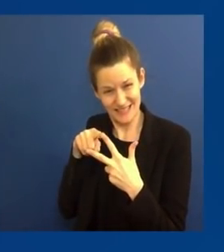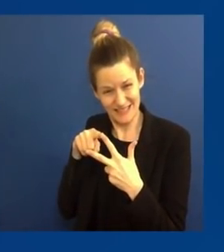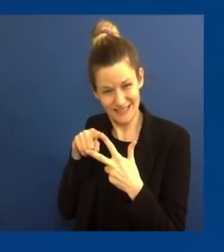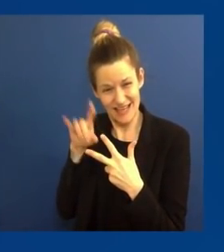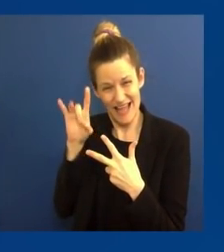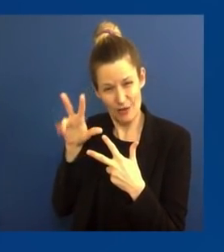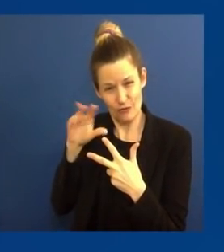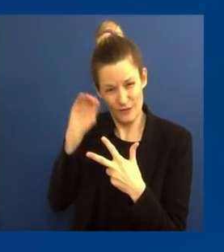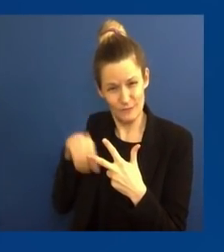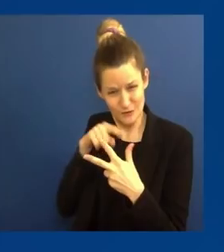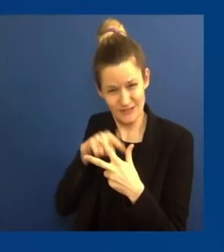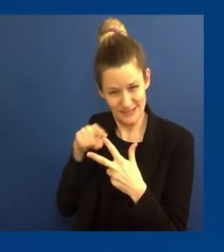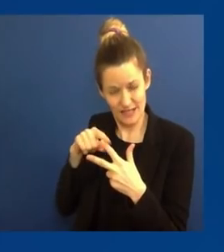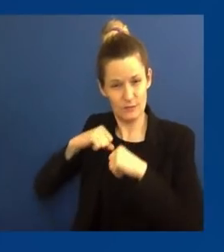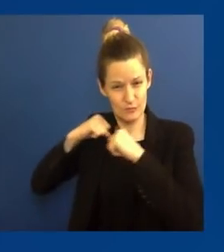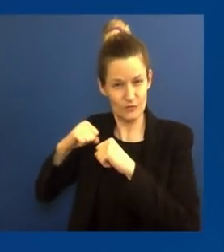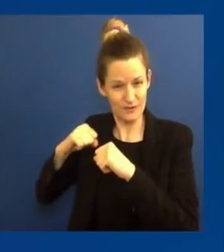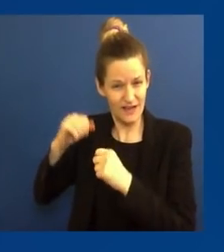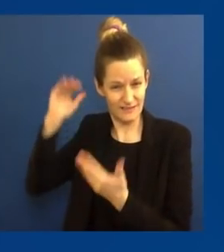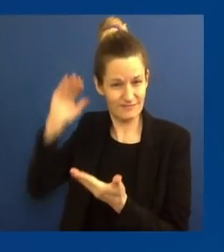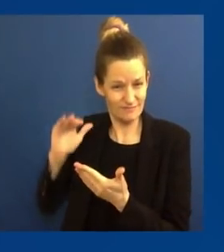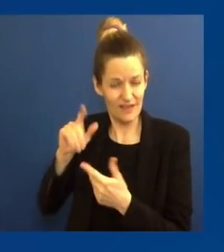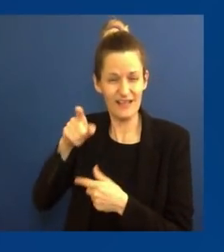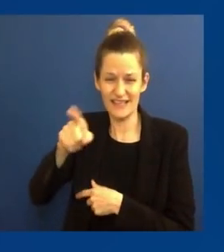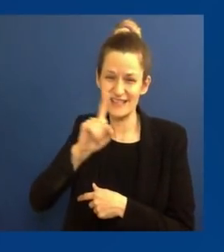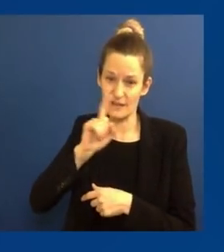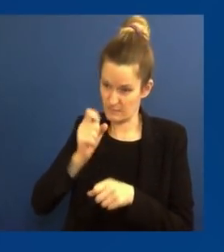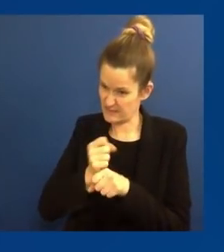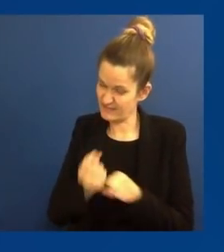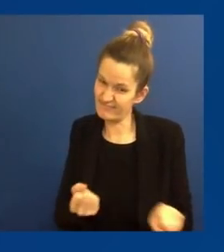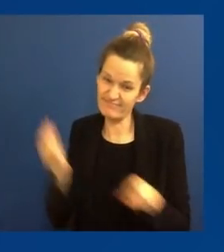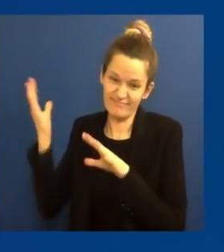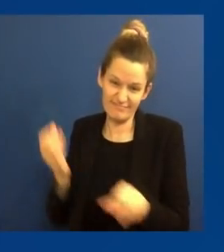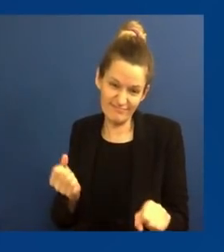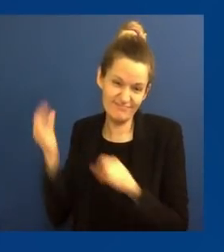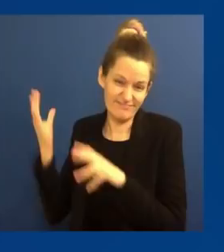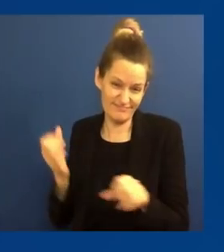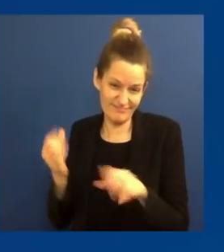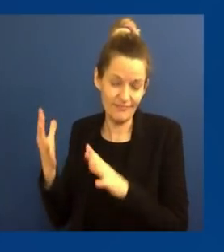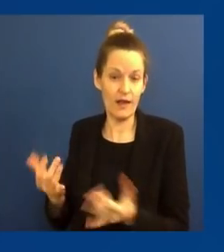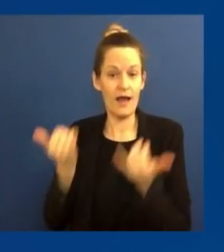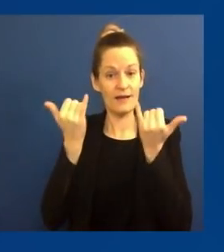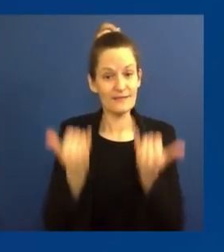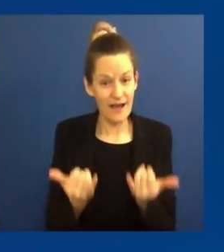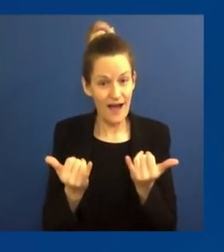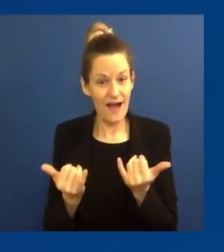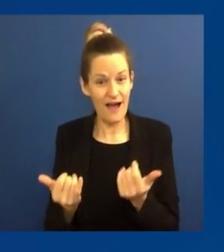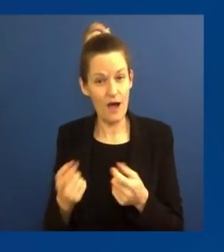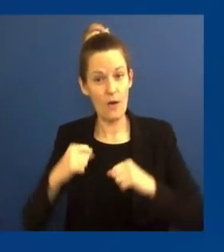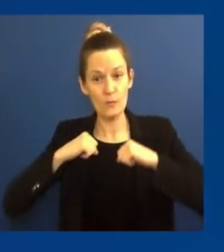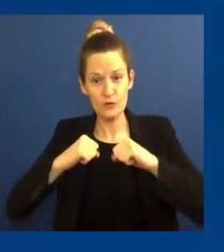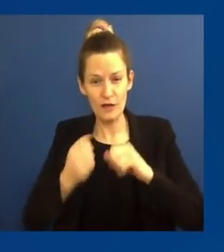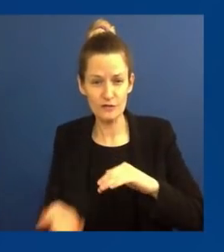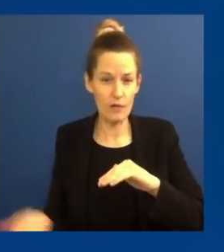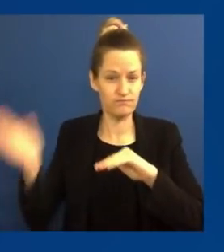However, vaccine effectiveness increased up to 82 percent for those who received their booster dose.